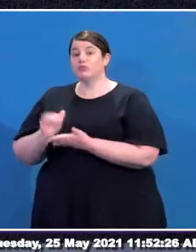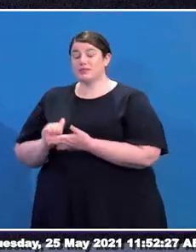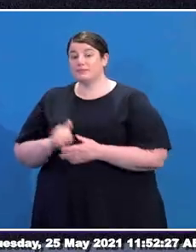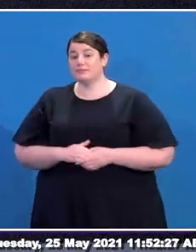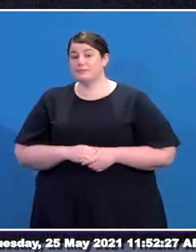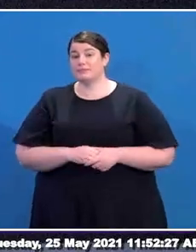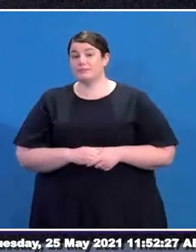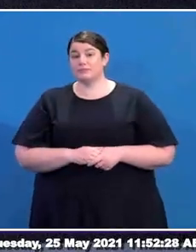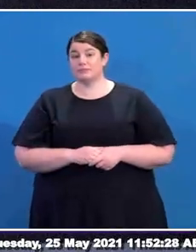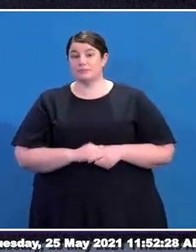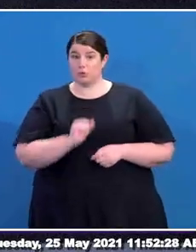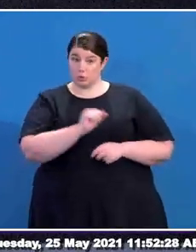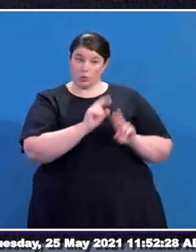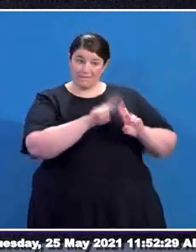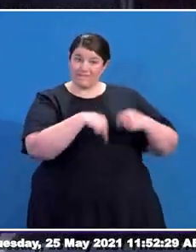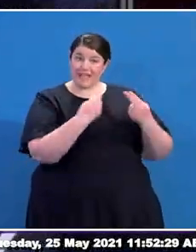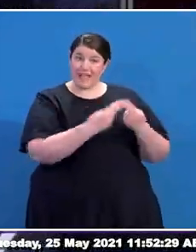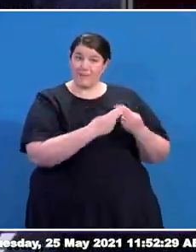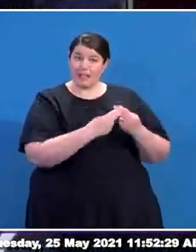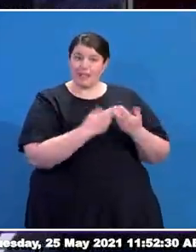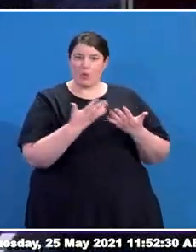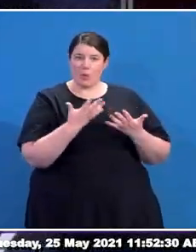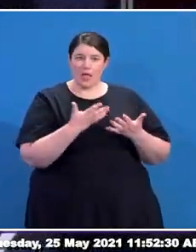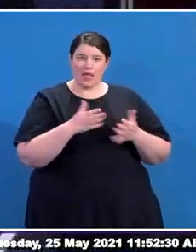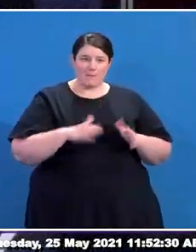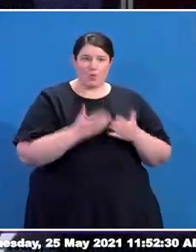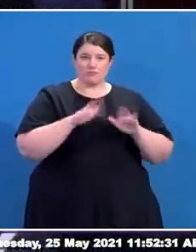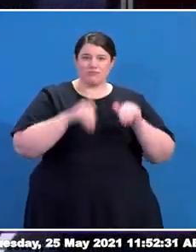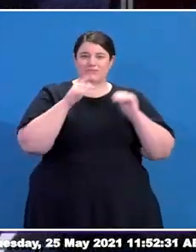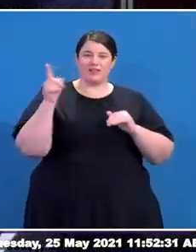Your family is originally from Lebanon? Yes. Yeah.